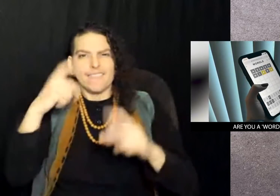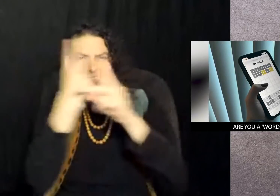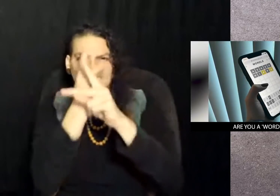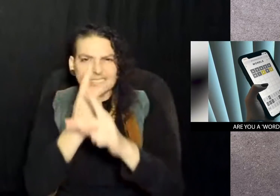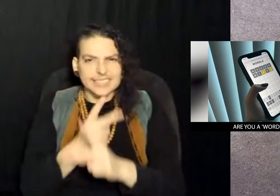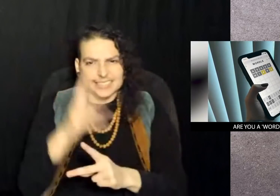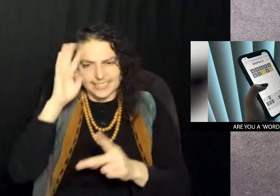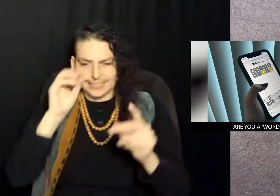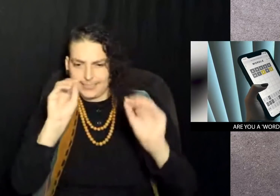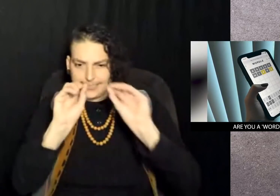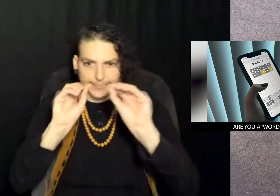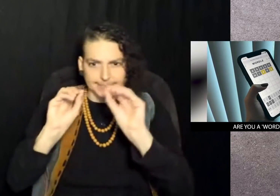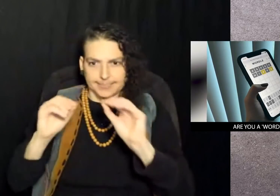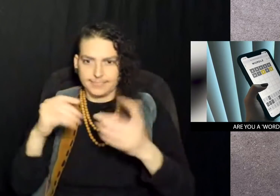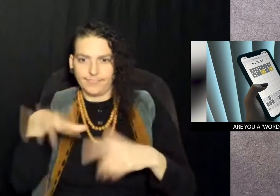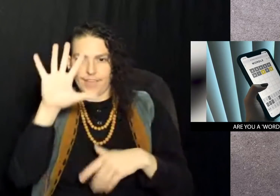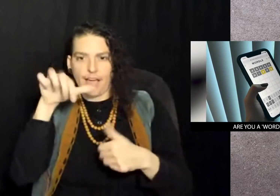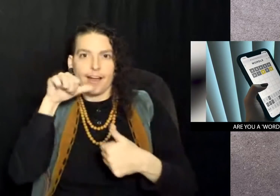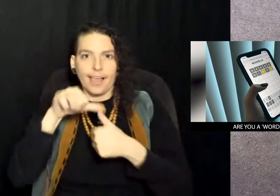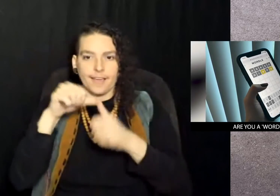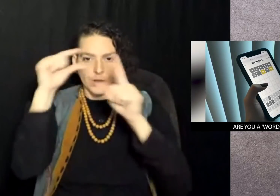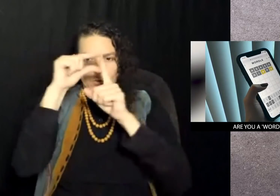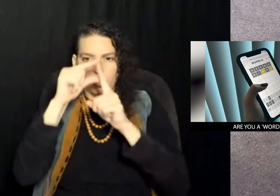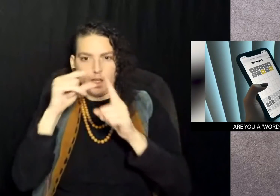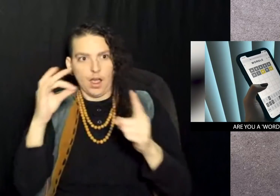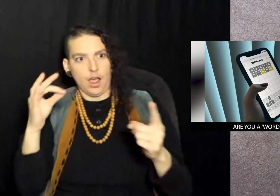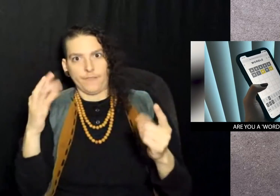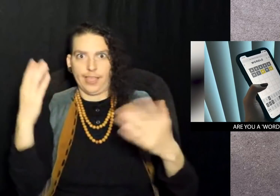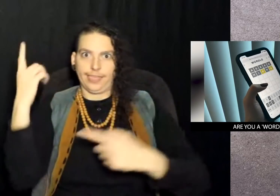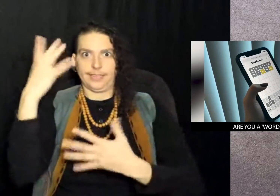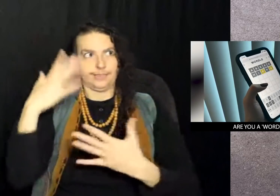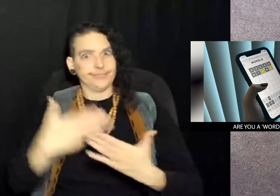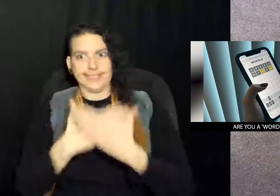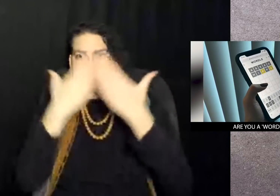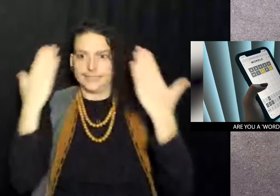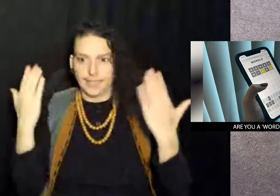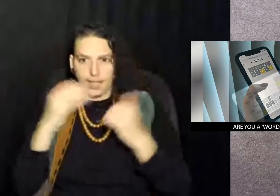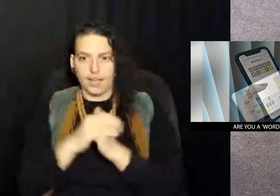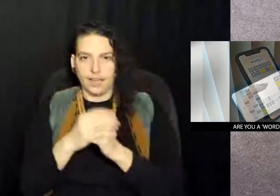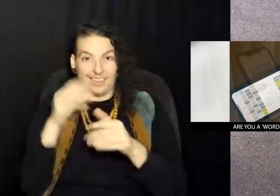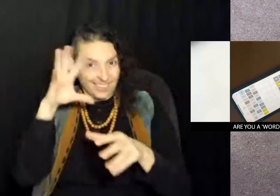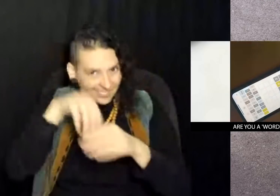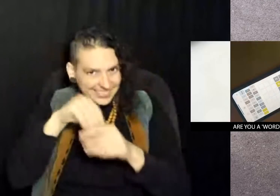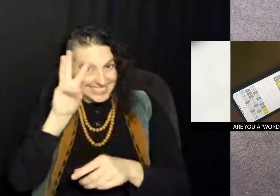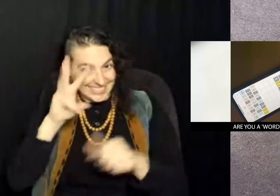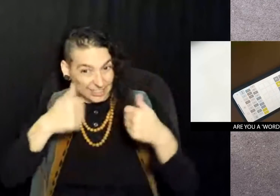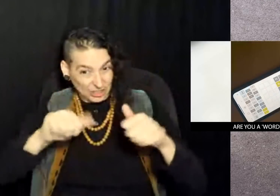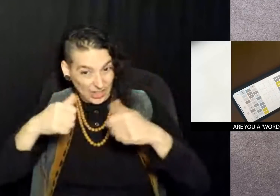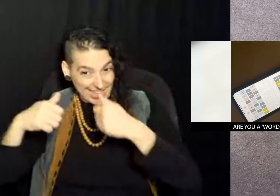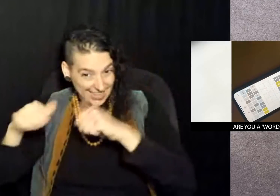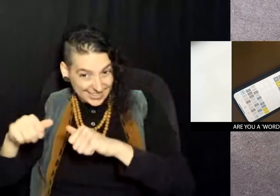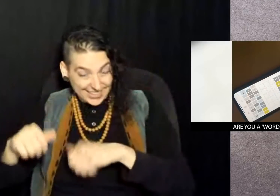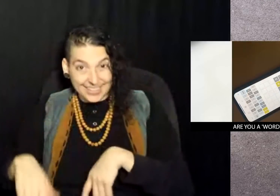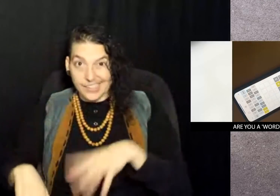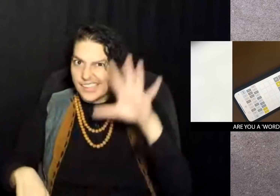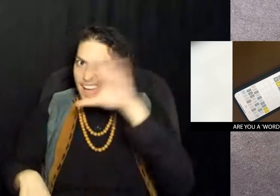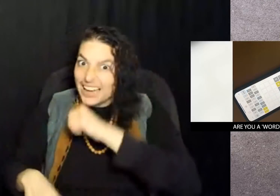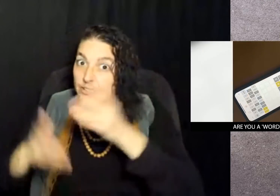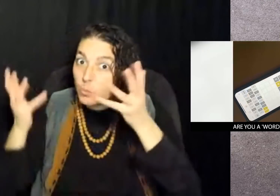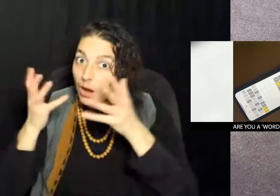the five letter word of the day in six tries and guess what people are cheating